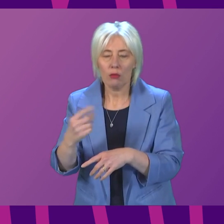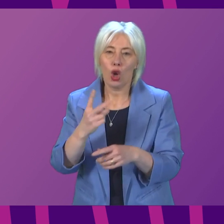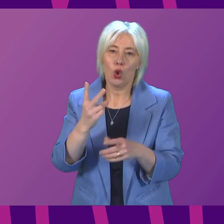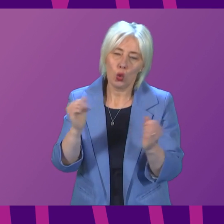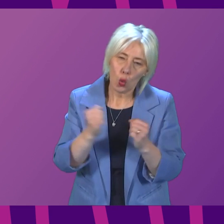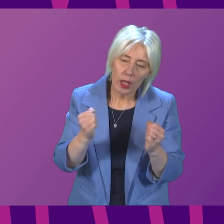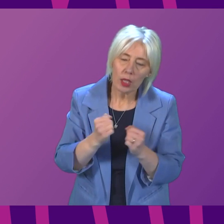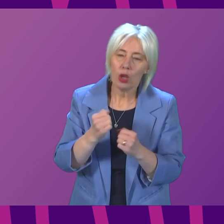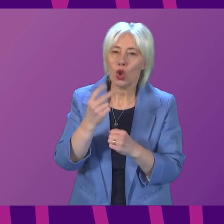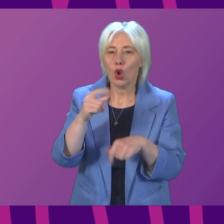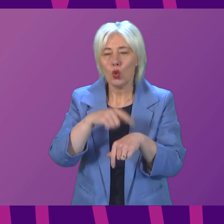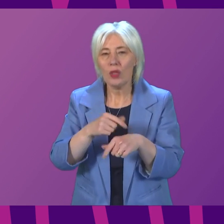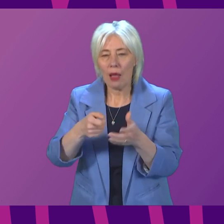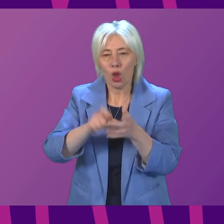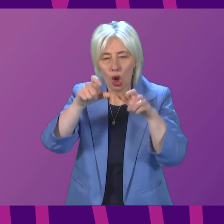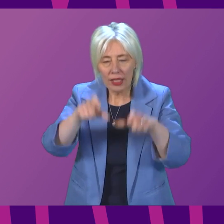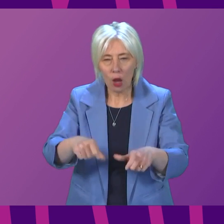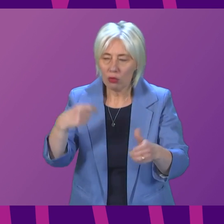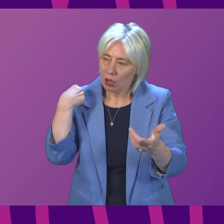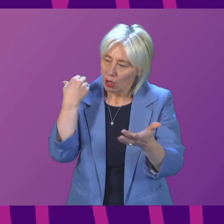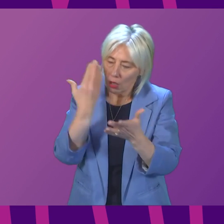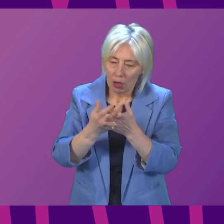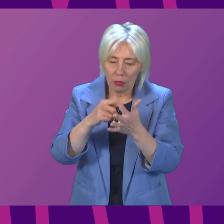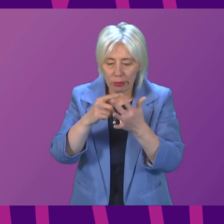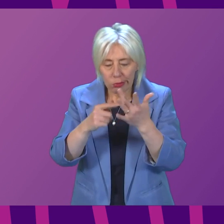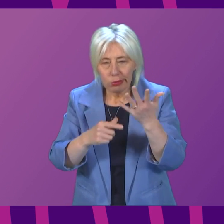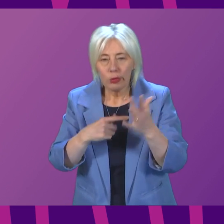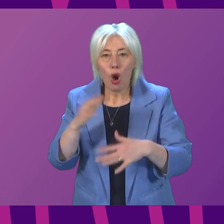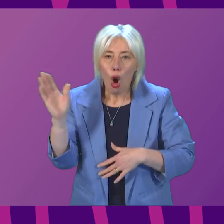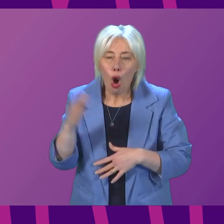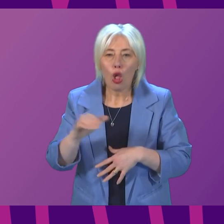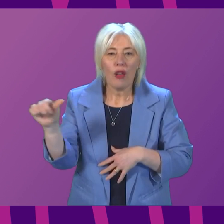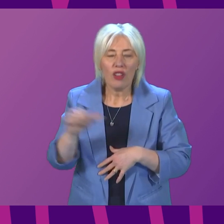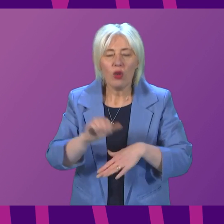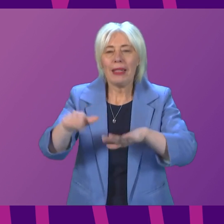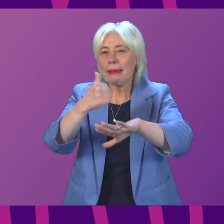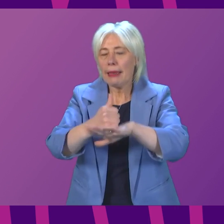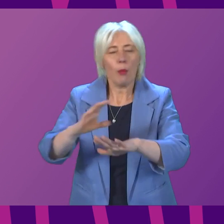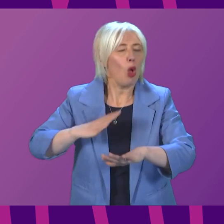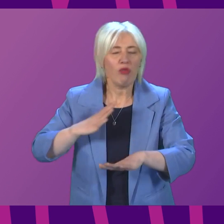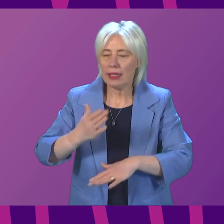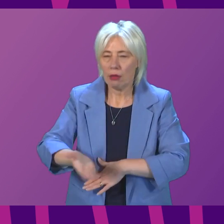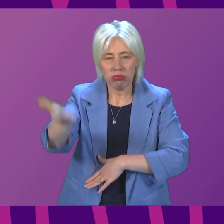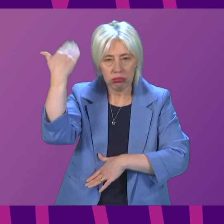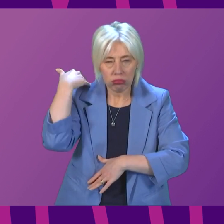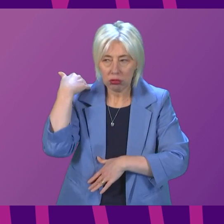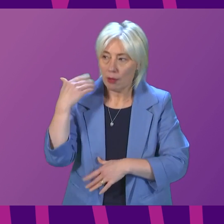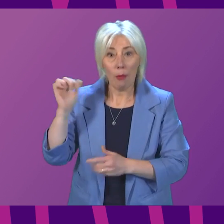of long lockdown where all these things could have been put in place”. They are right, aren’t they?